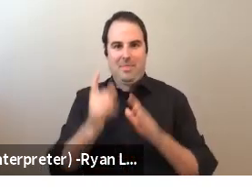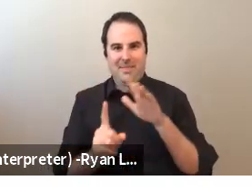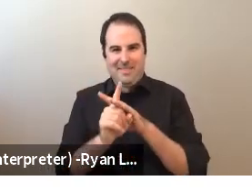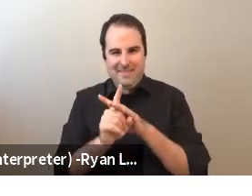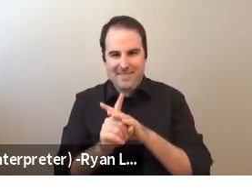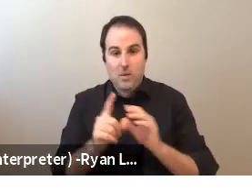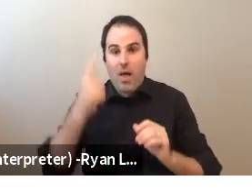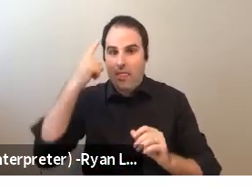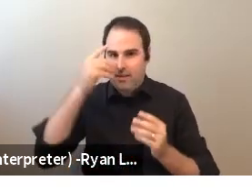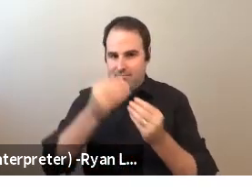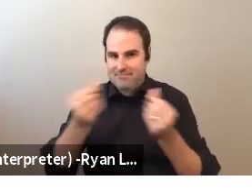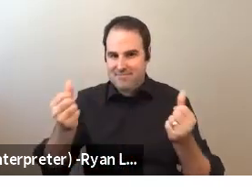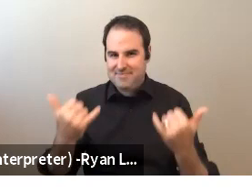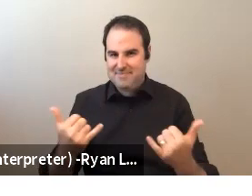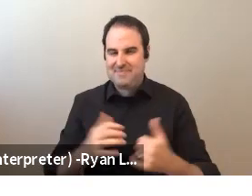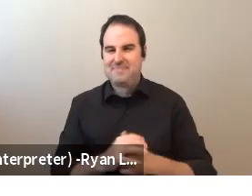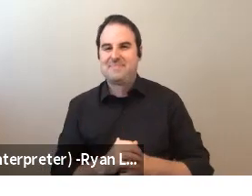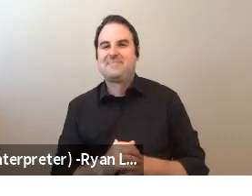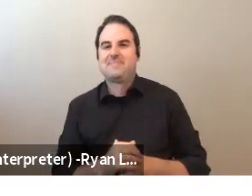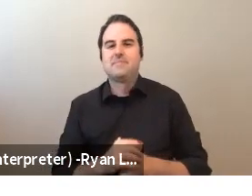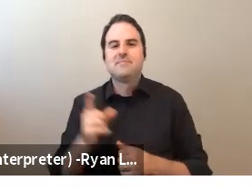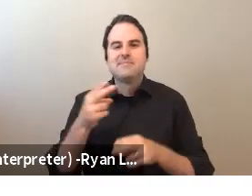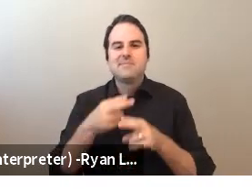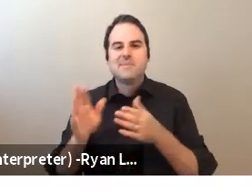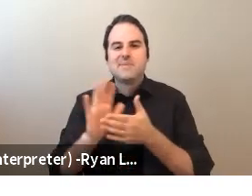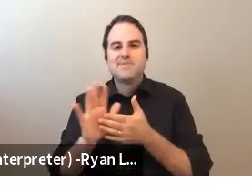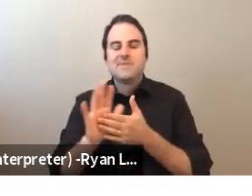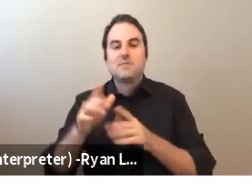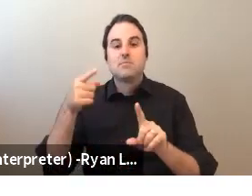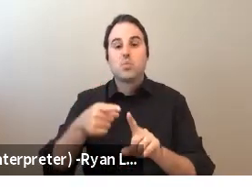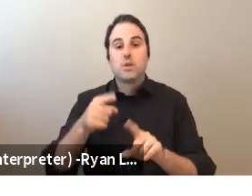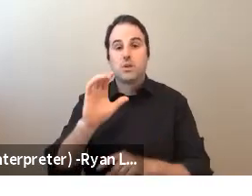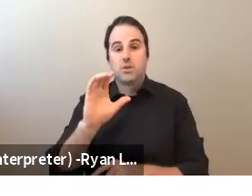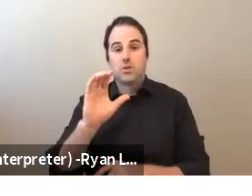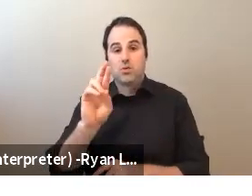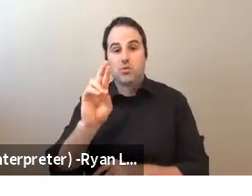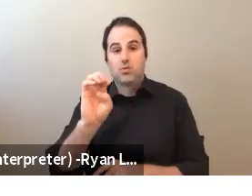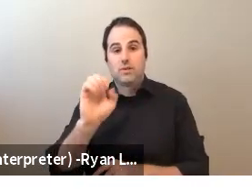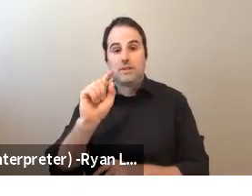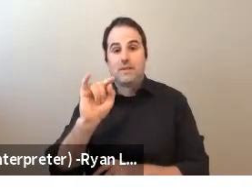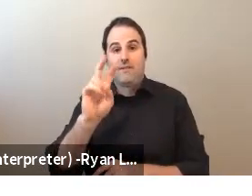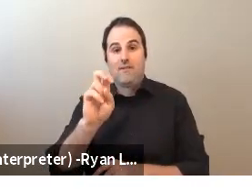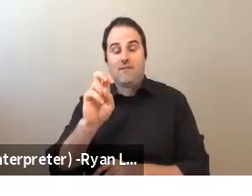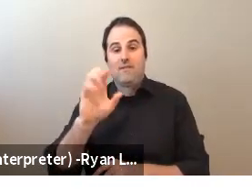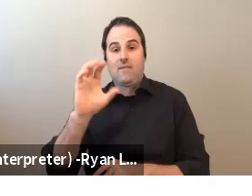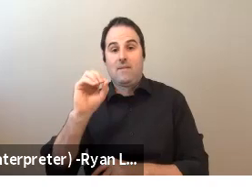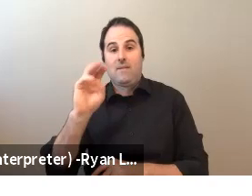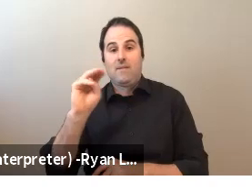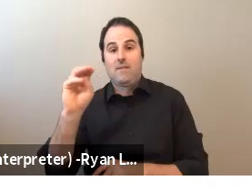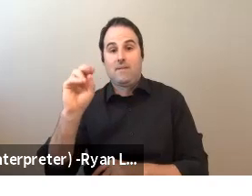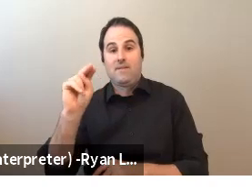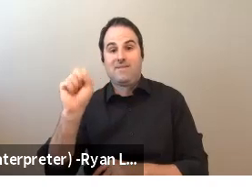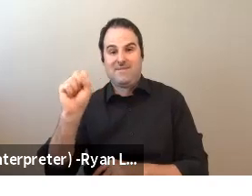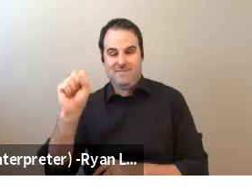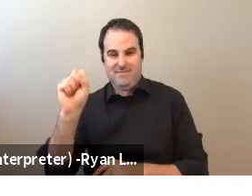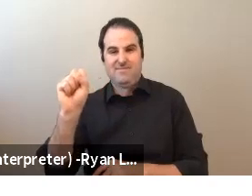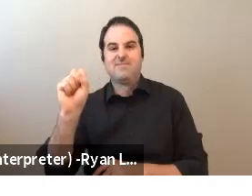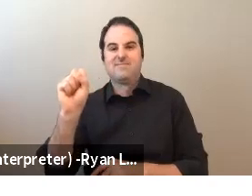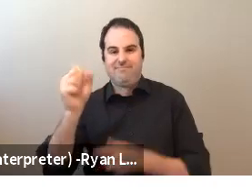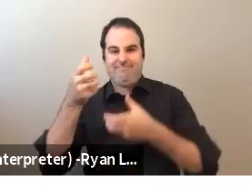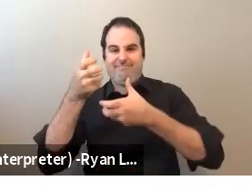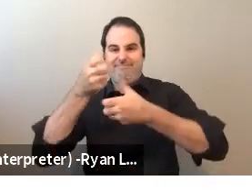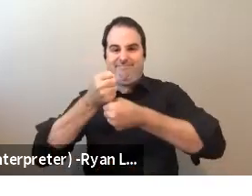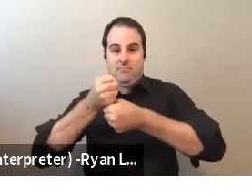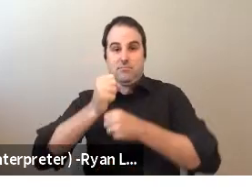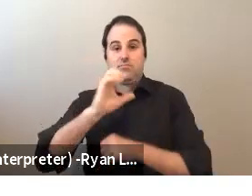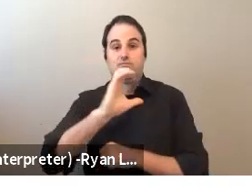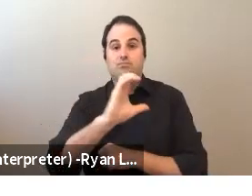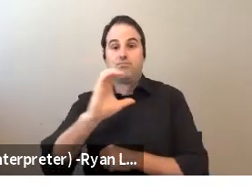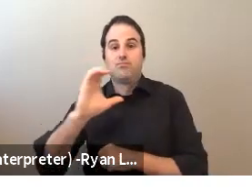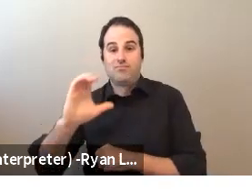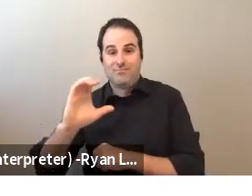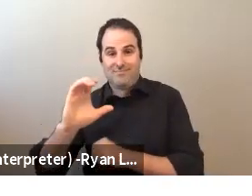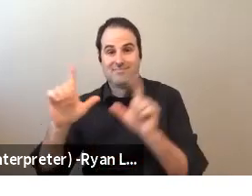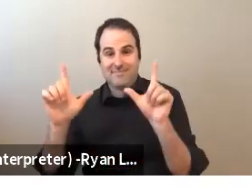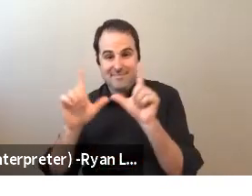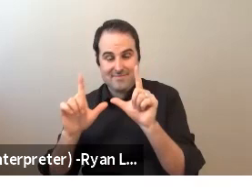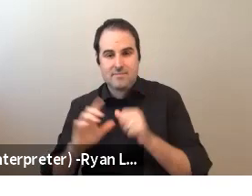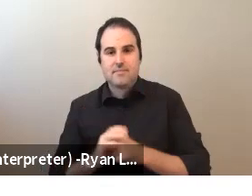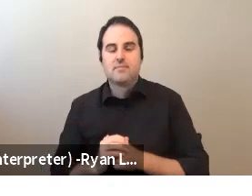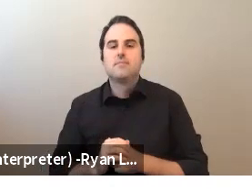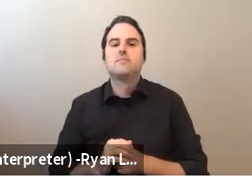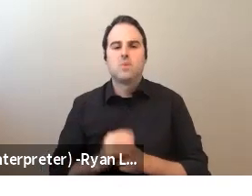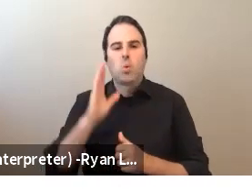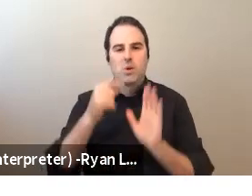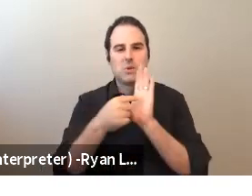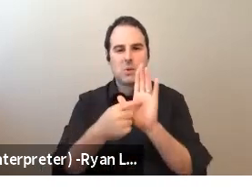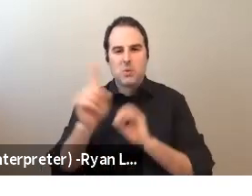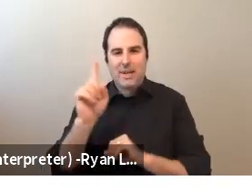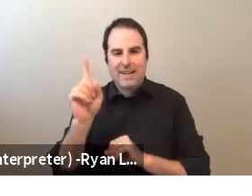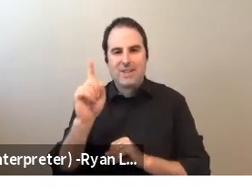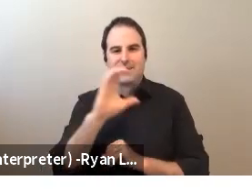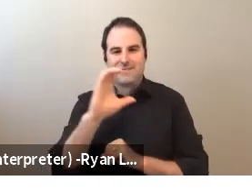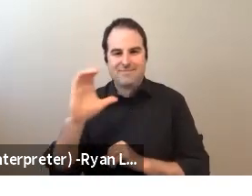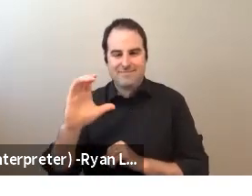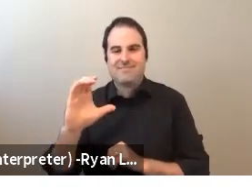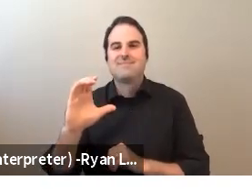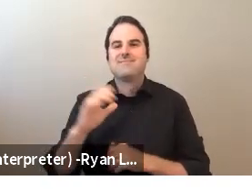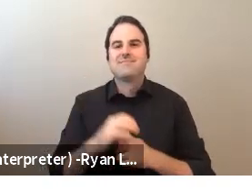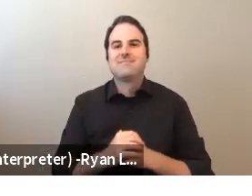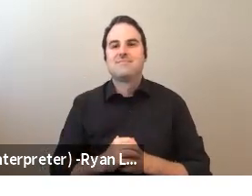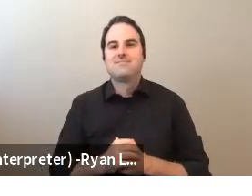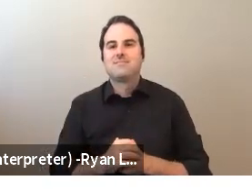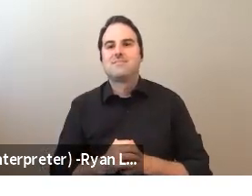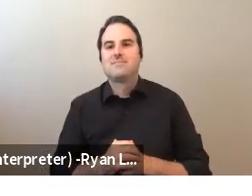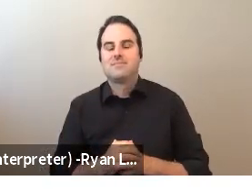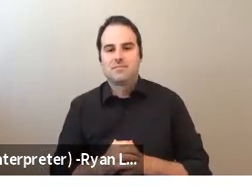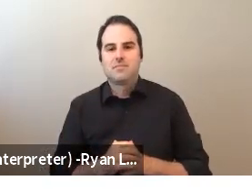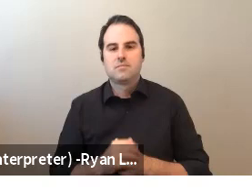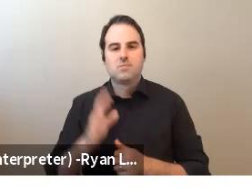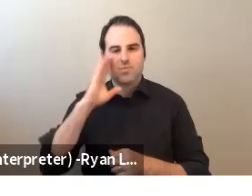Sally Potter: It's a little video that talks about something called Creative Commons and what that means. I will show you where you can find the Creative Commons towards the end here, but let's go ahead and take a look at this video.